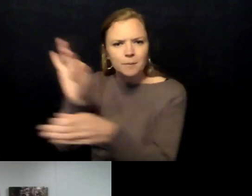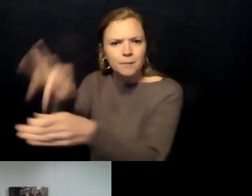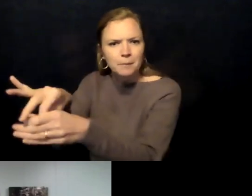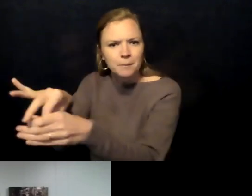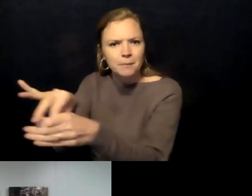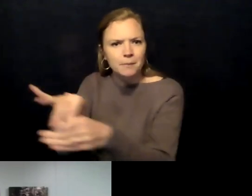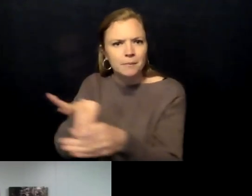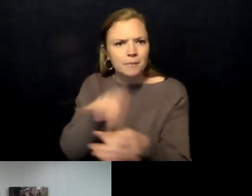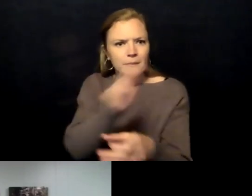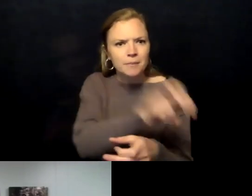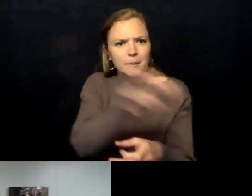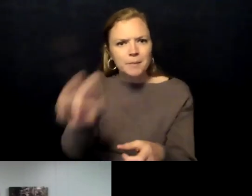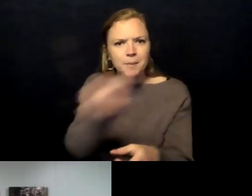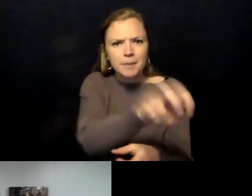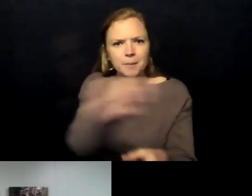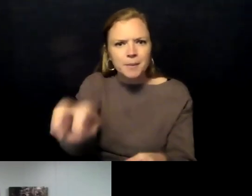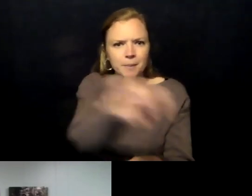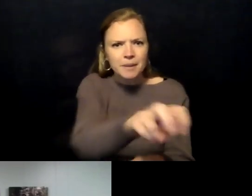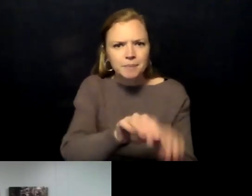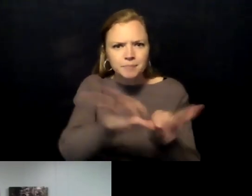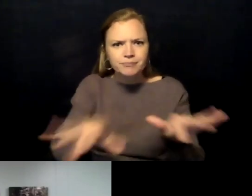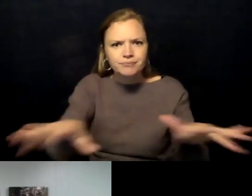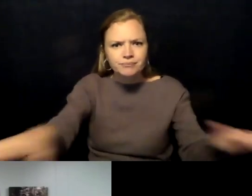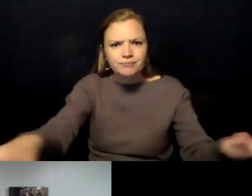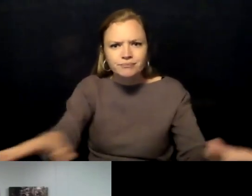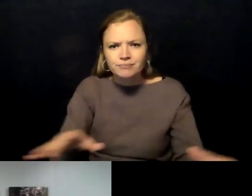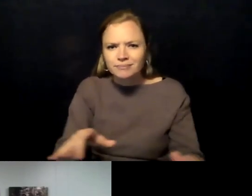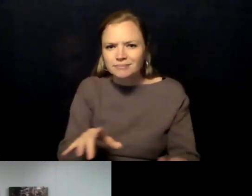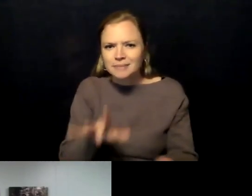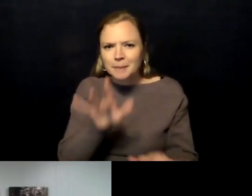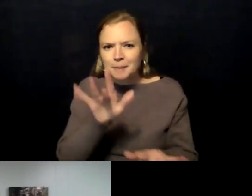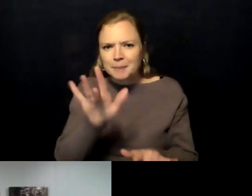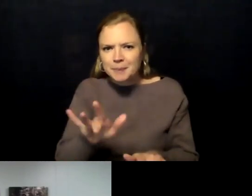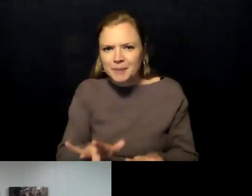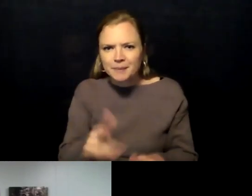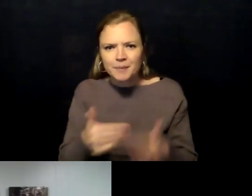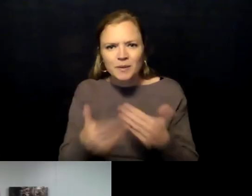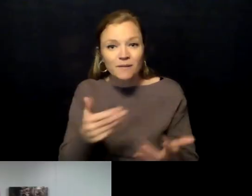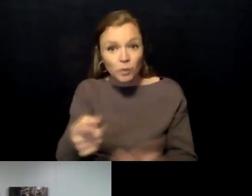And I'll give you another few seconds to answer that...